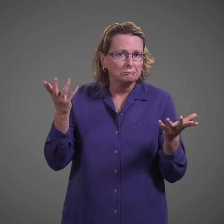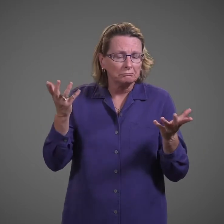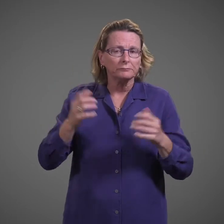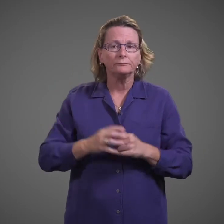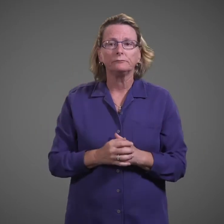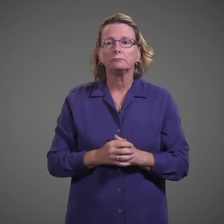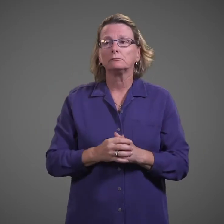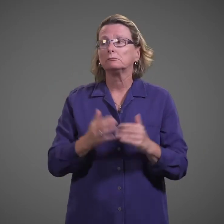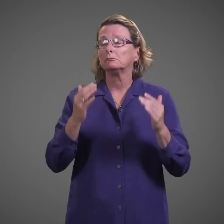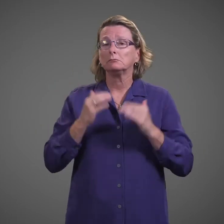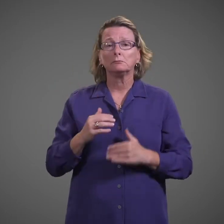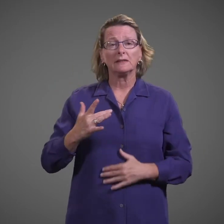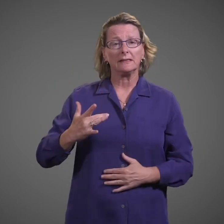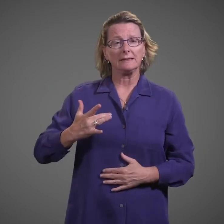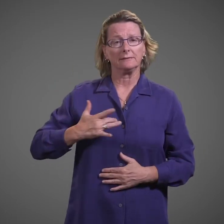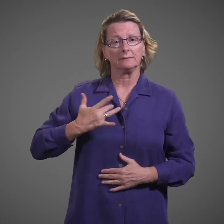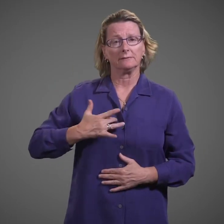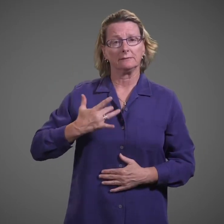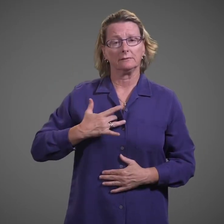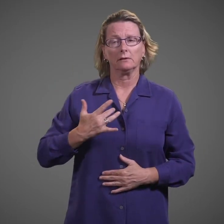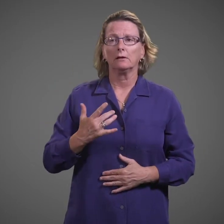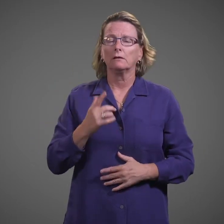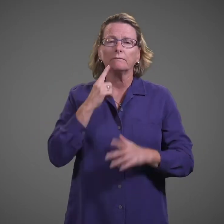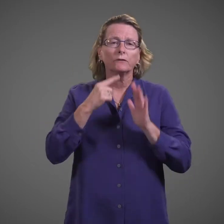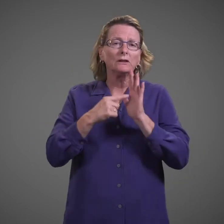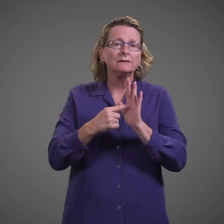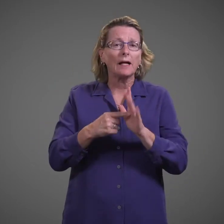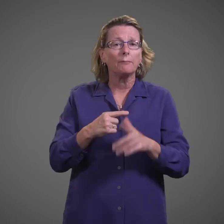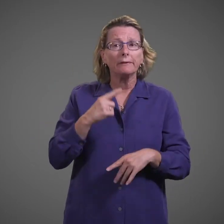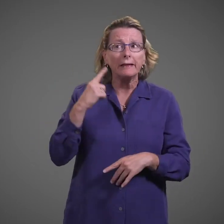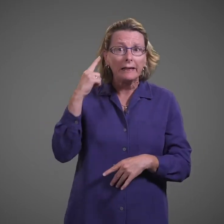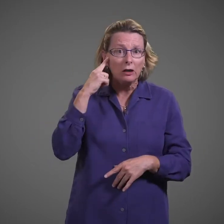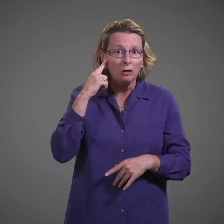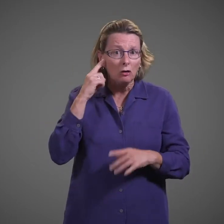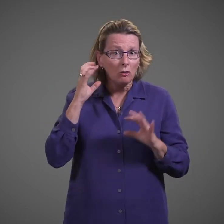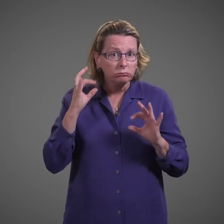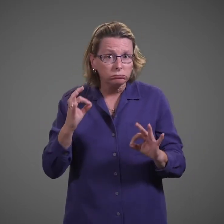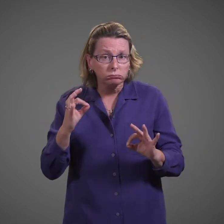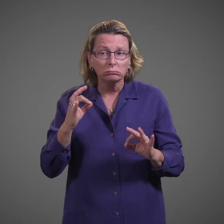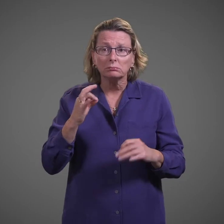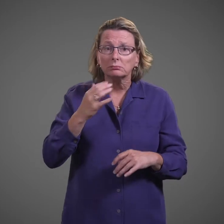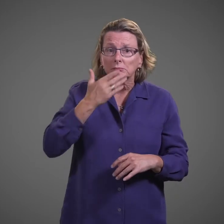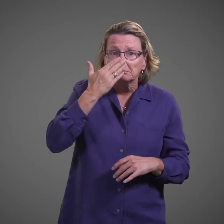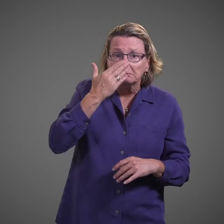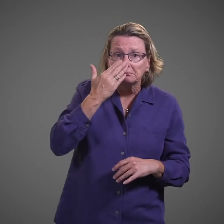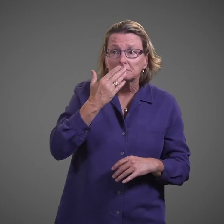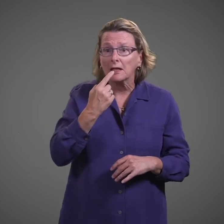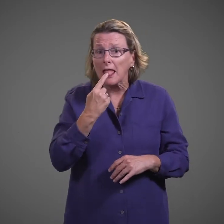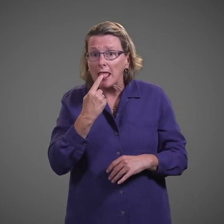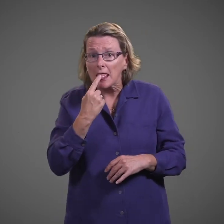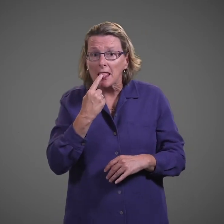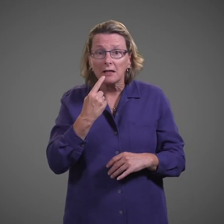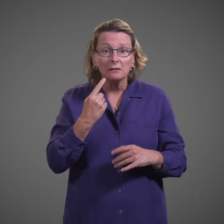The doctor will check your sensory perceptions: Are you hearing, tasting, smelling, seeing,